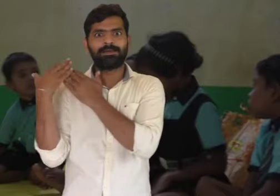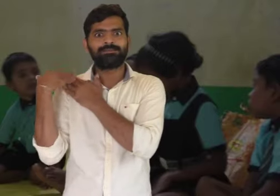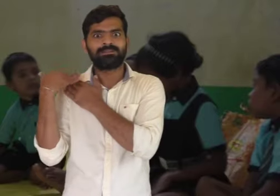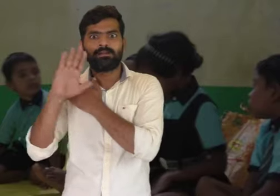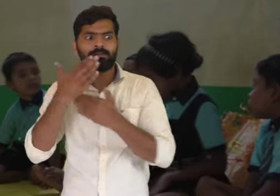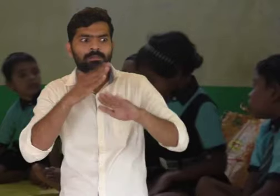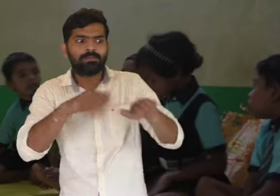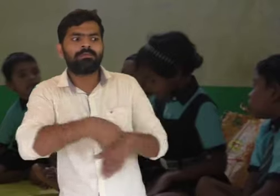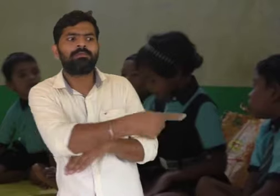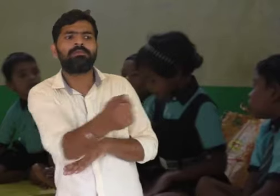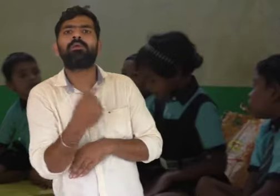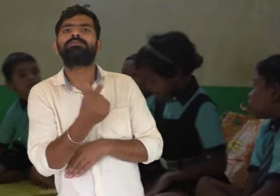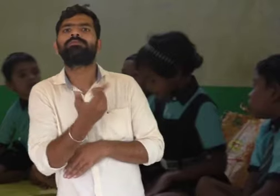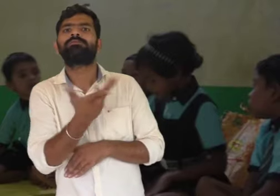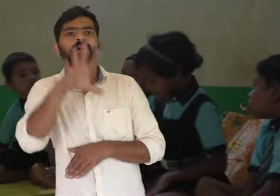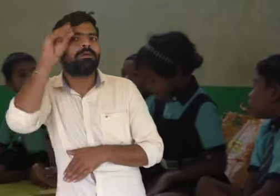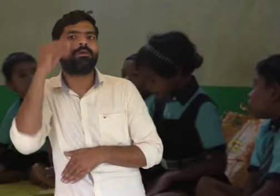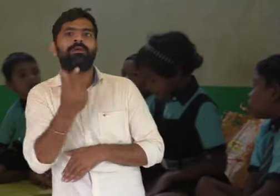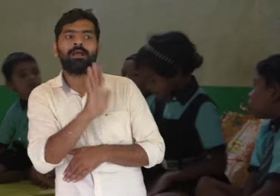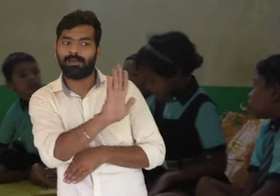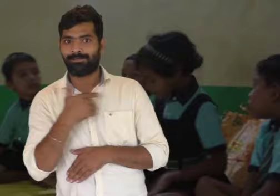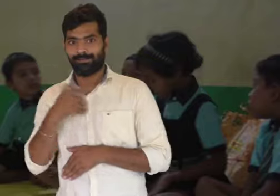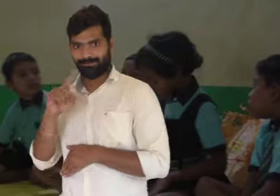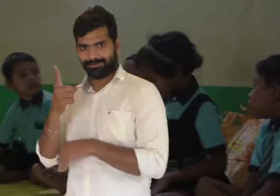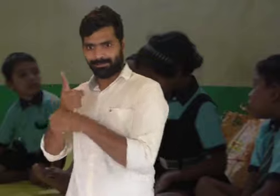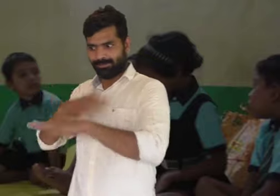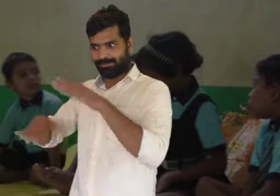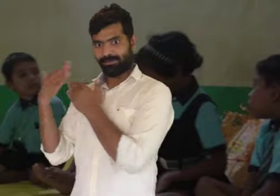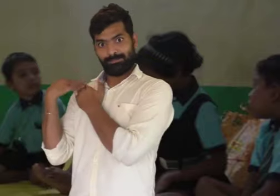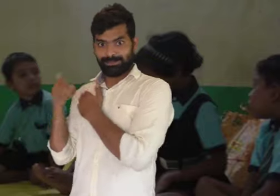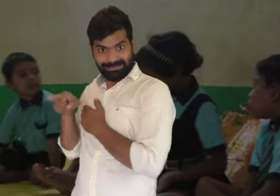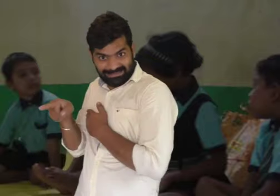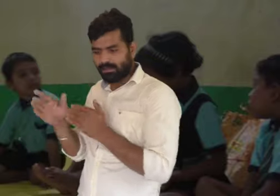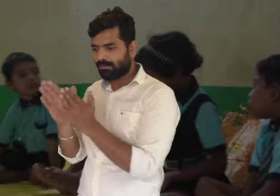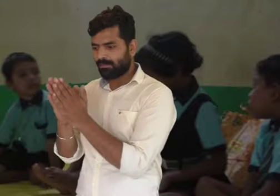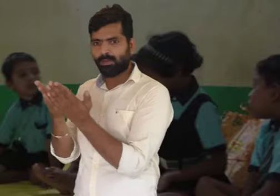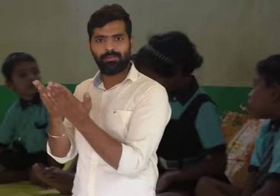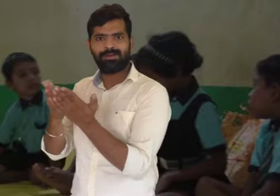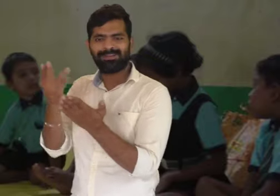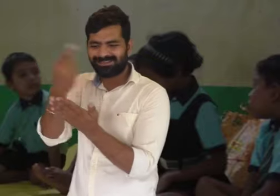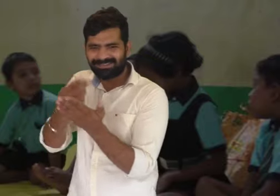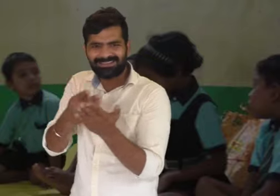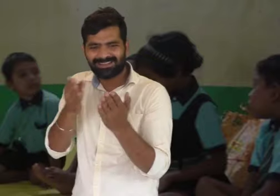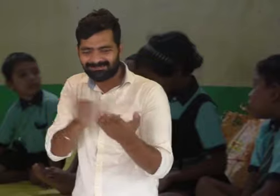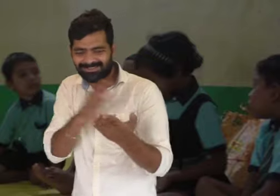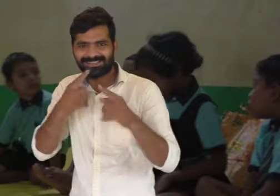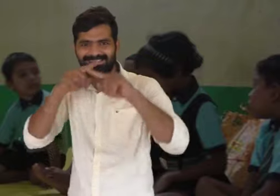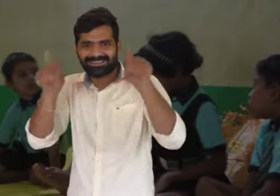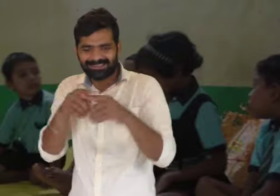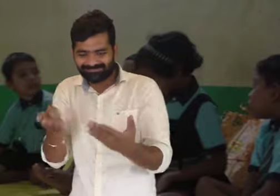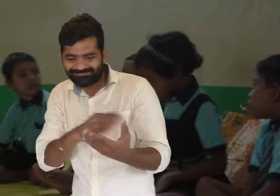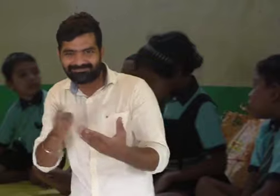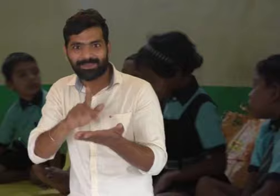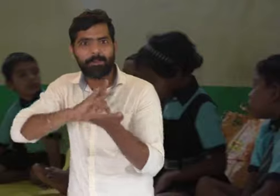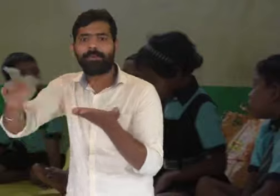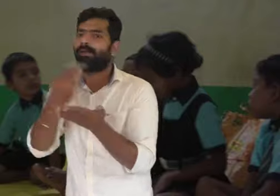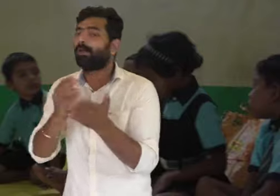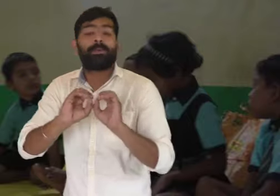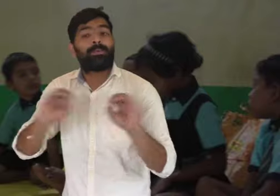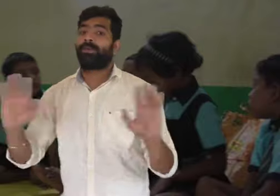and then they start building on it prior to the activity the teacher needs